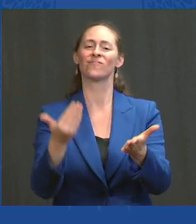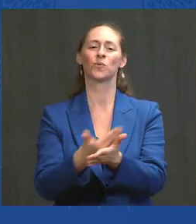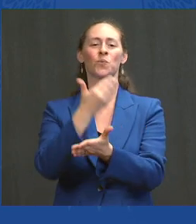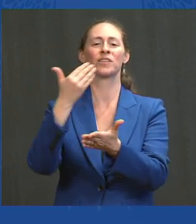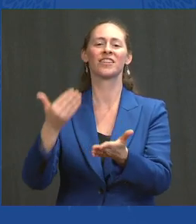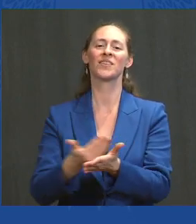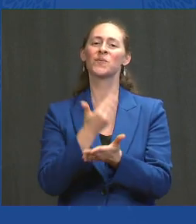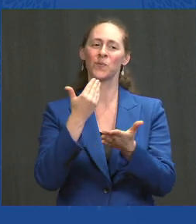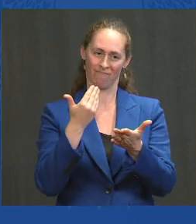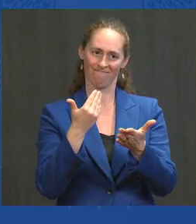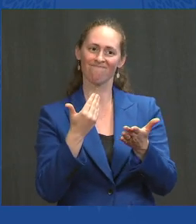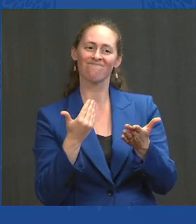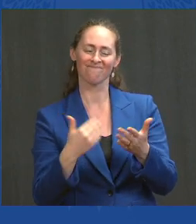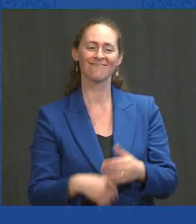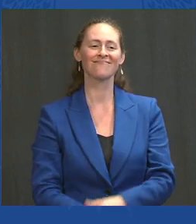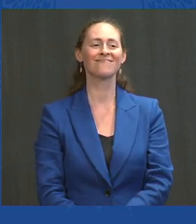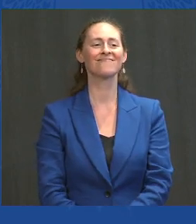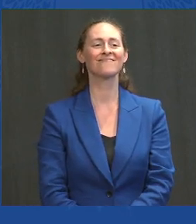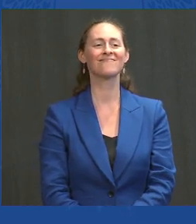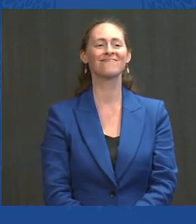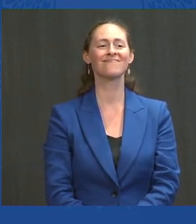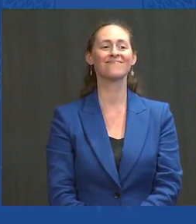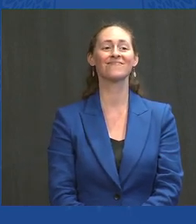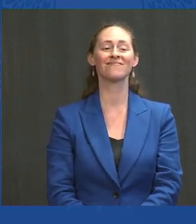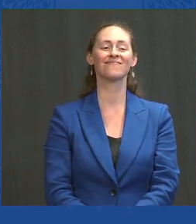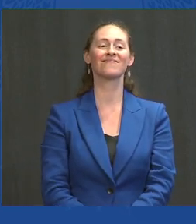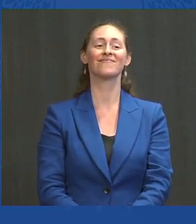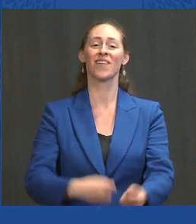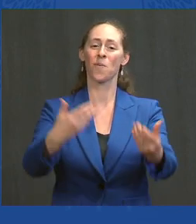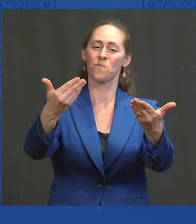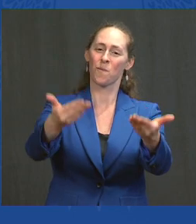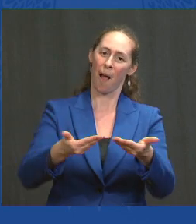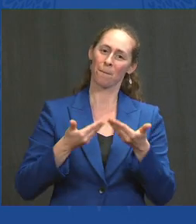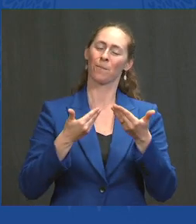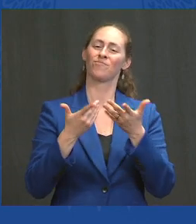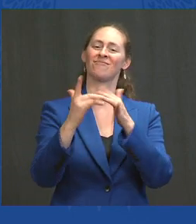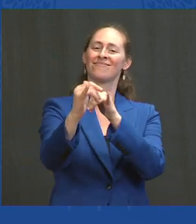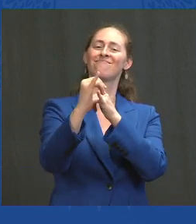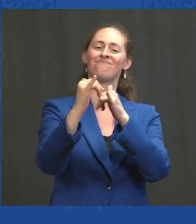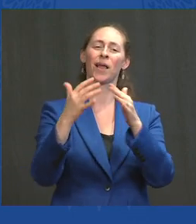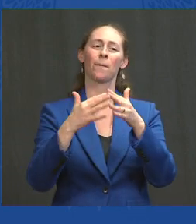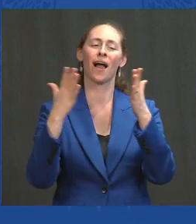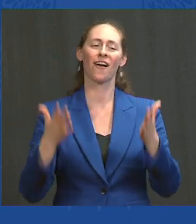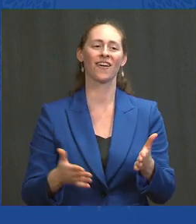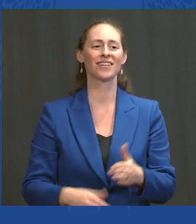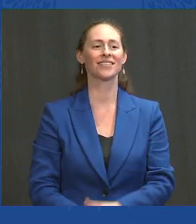So, welcome, my fellow Americans. Now, before we take the Pledge of Allegiance together,